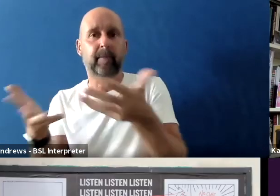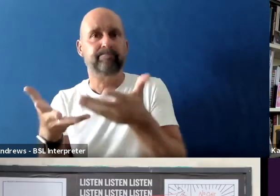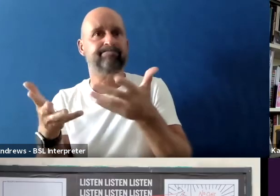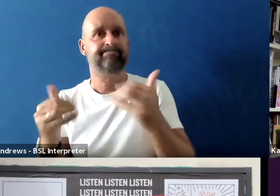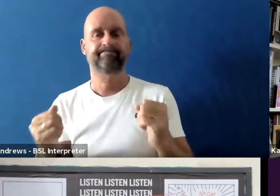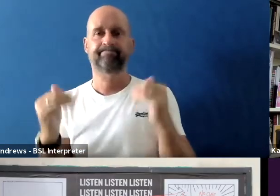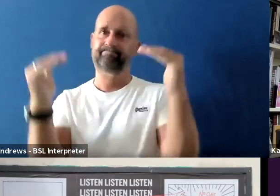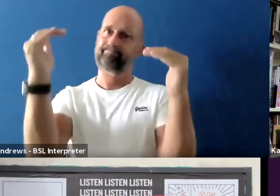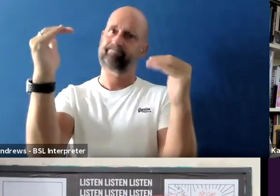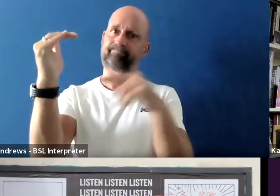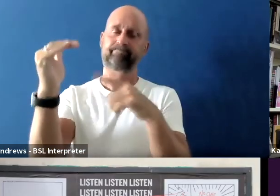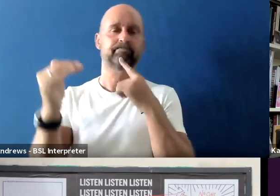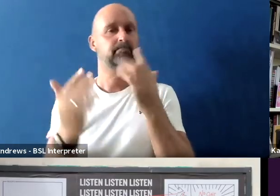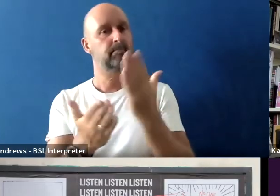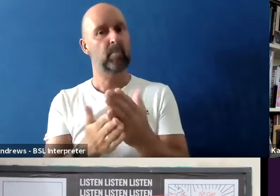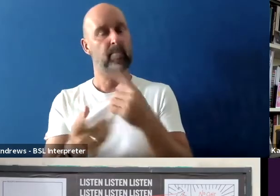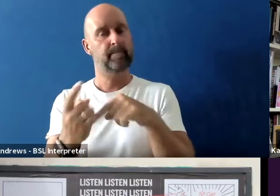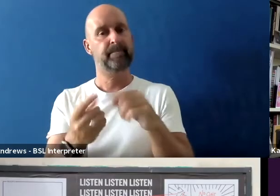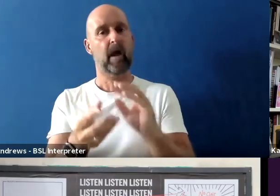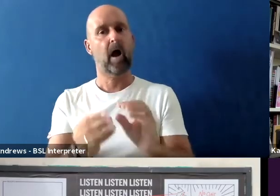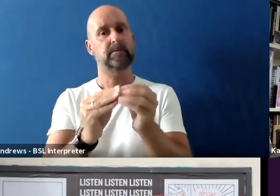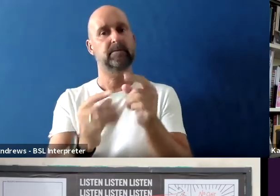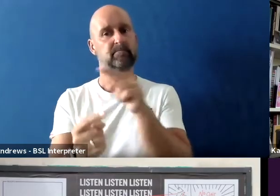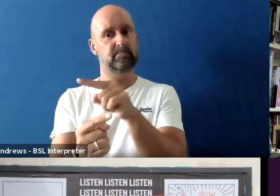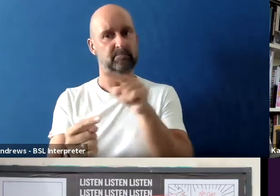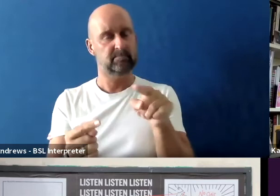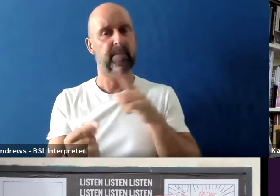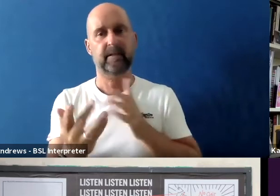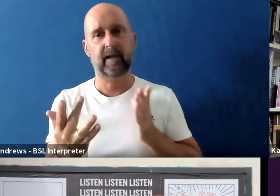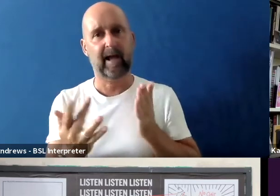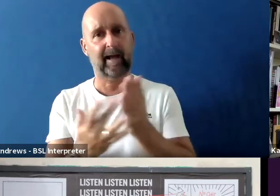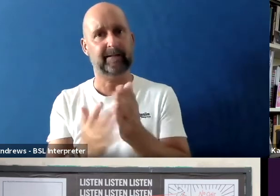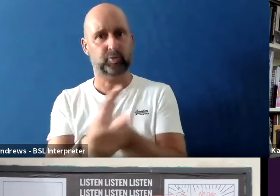Artists play a vital role in this work, but they need access to skills and resources.